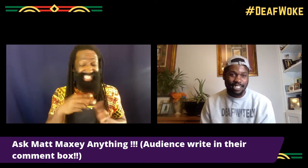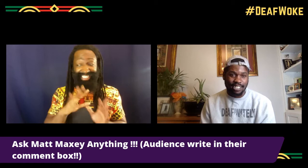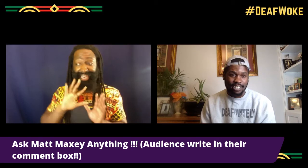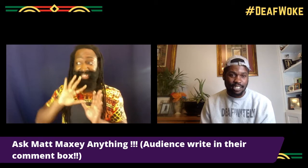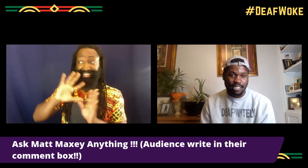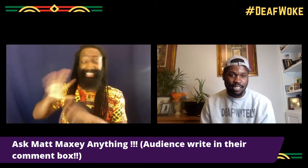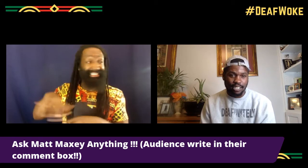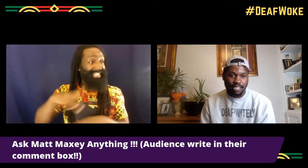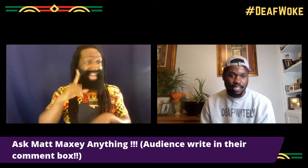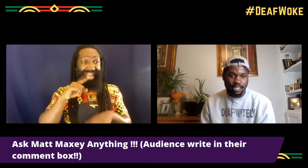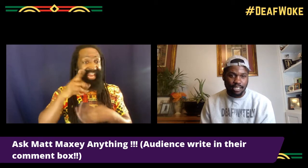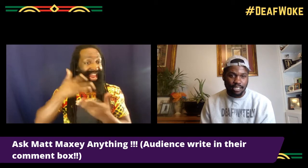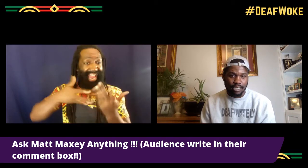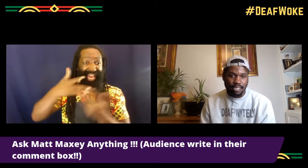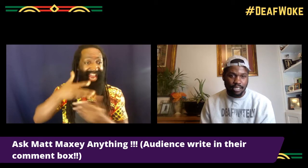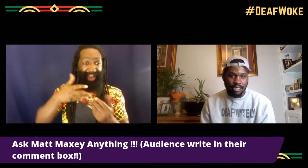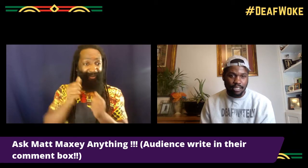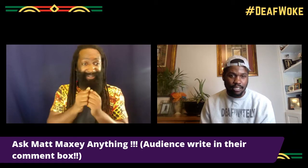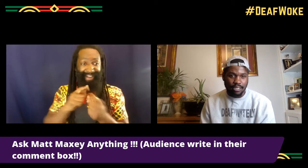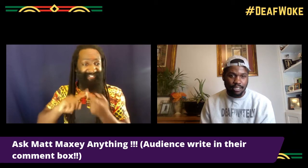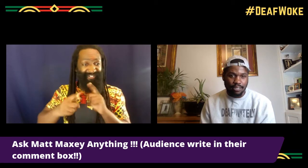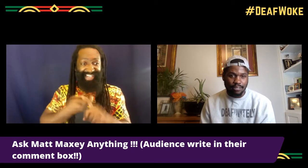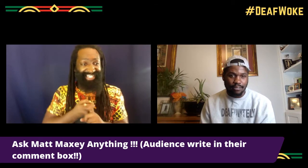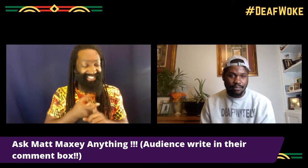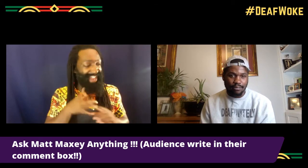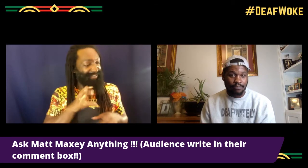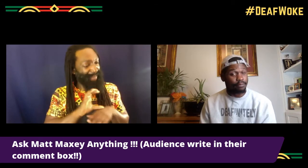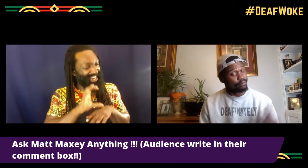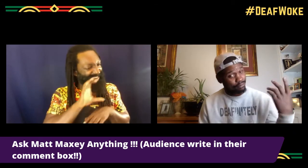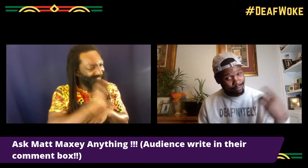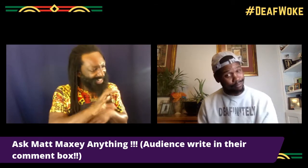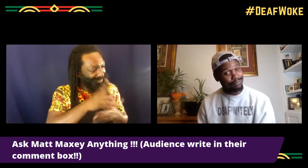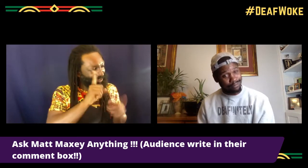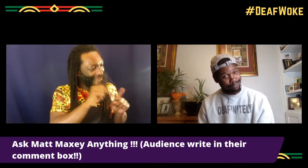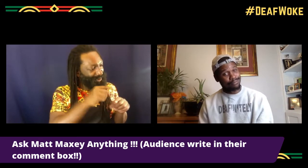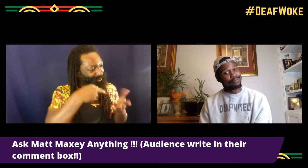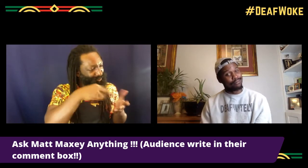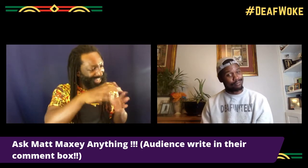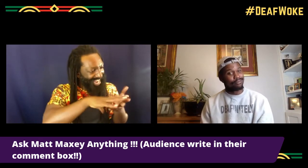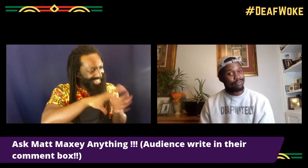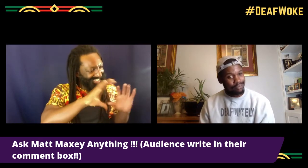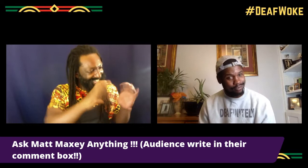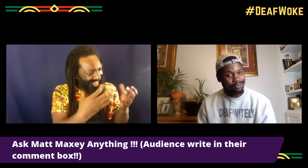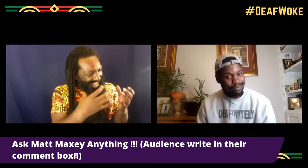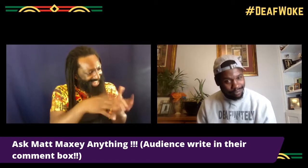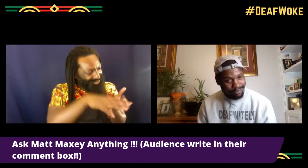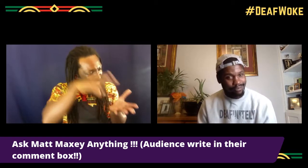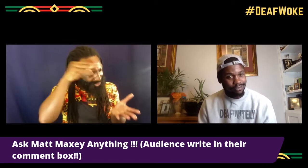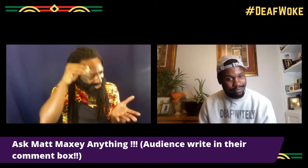to think about because for dance, you know, it's like, I can't hang out with my friends.